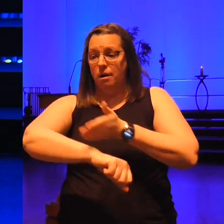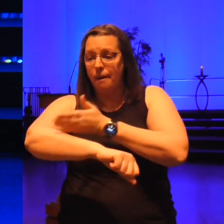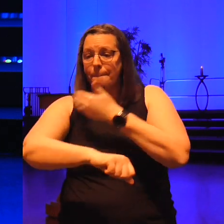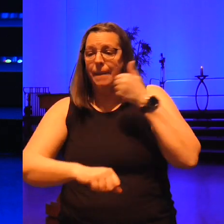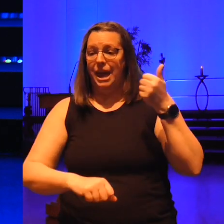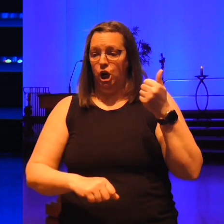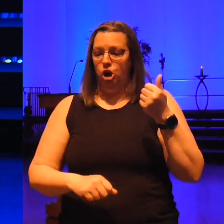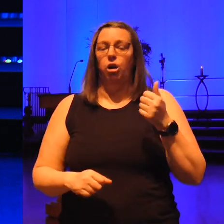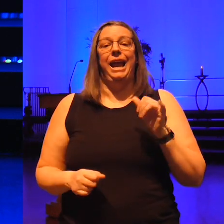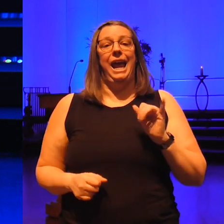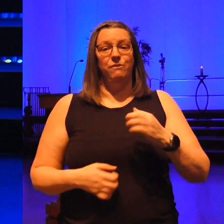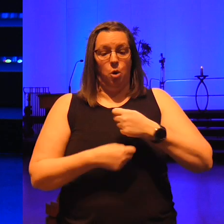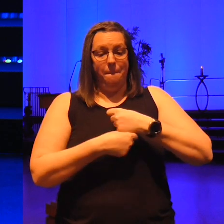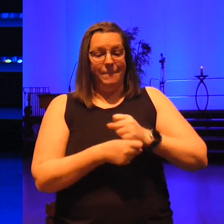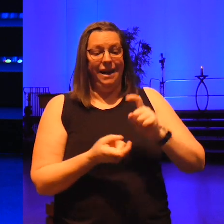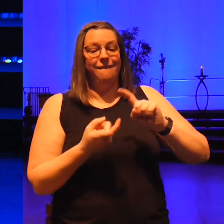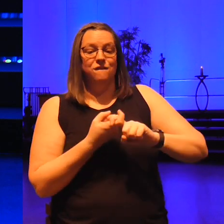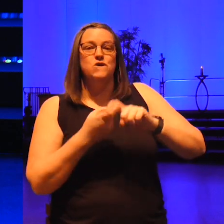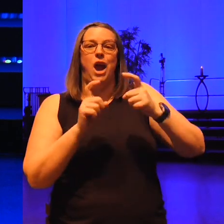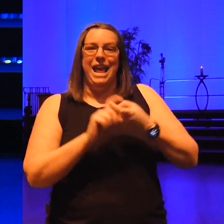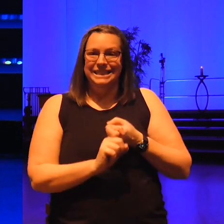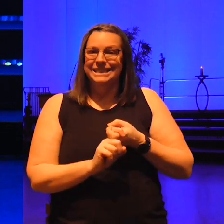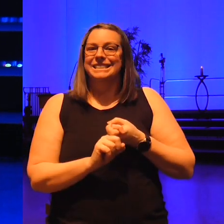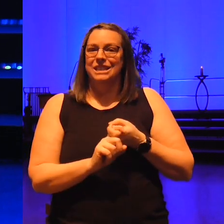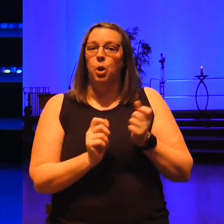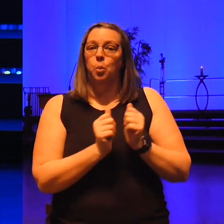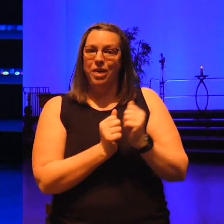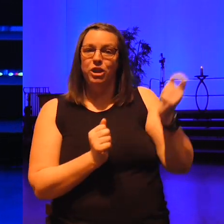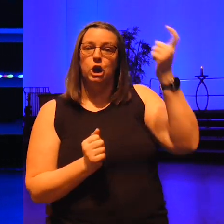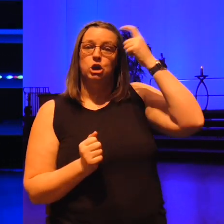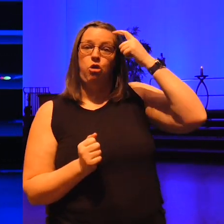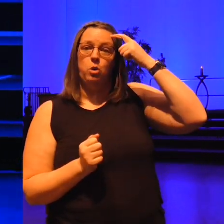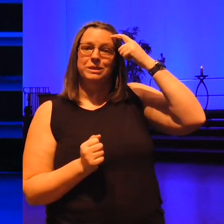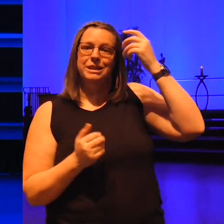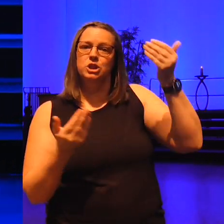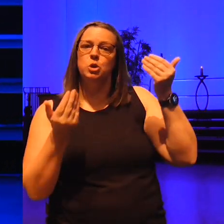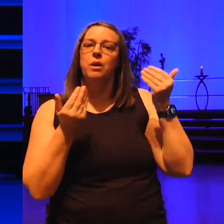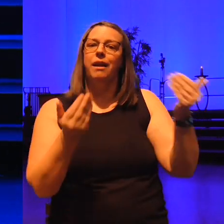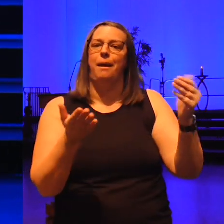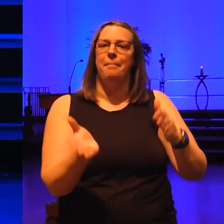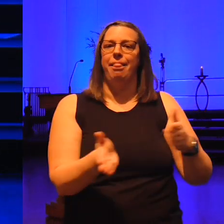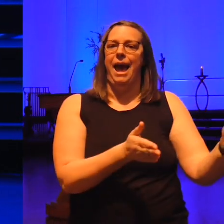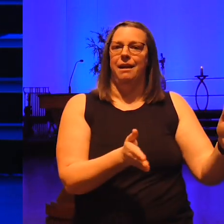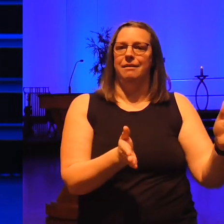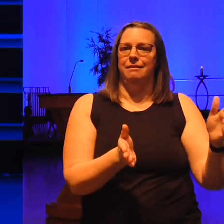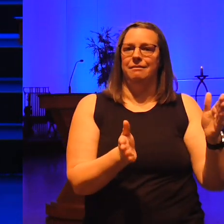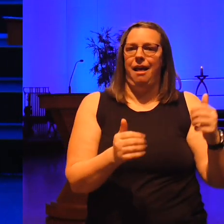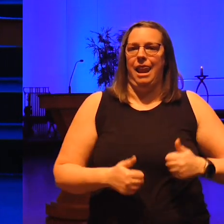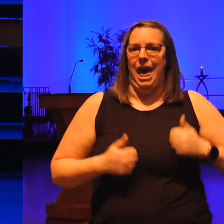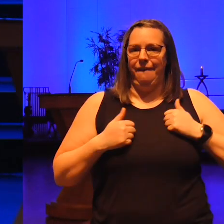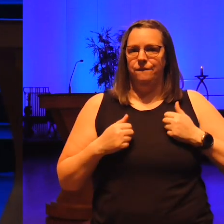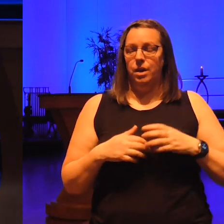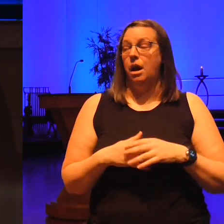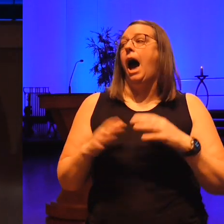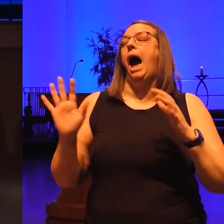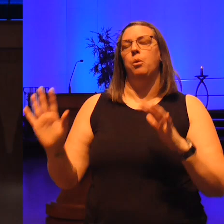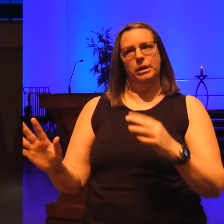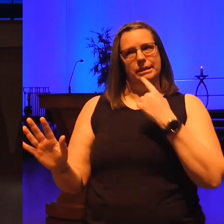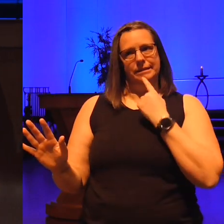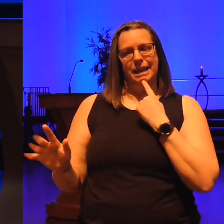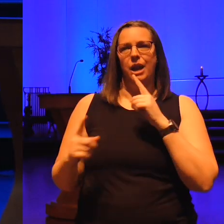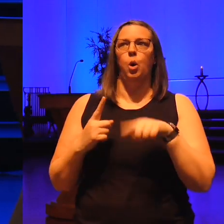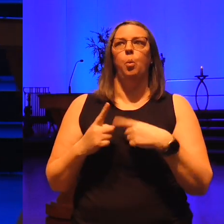Neurosis you can plan a life and I would argue against that to say once you befriend your flaws